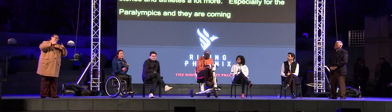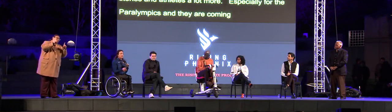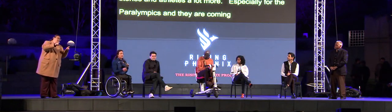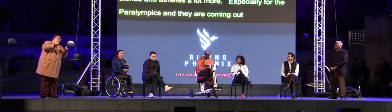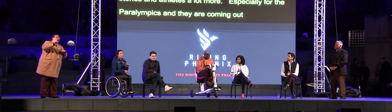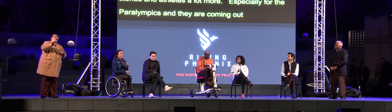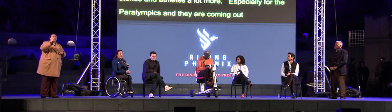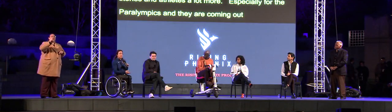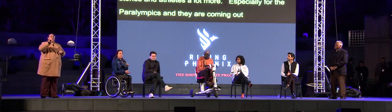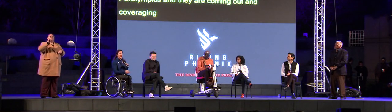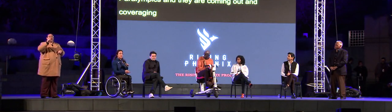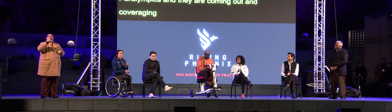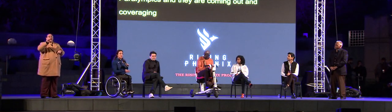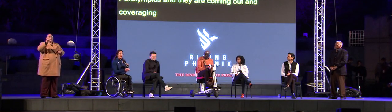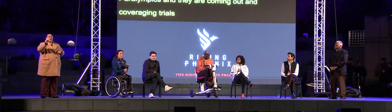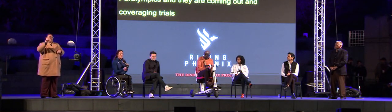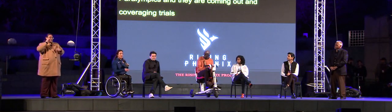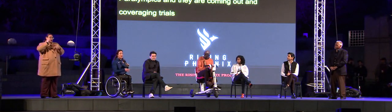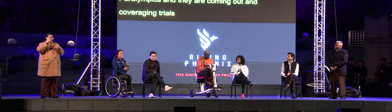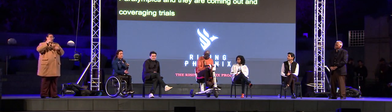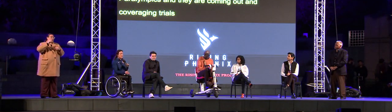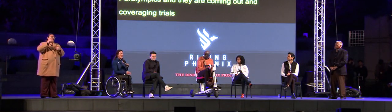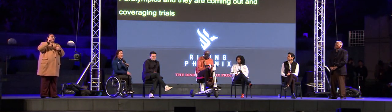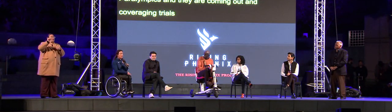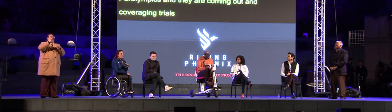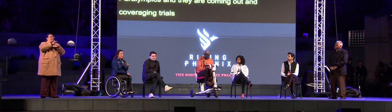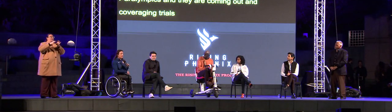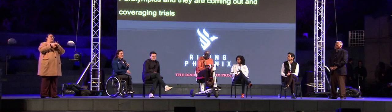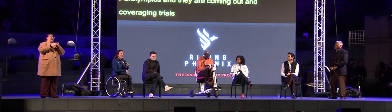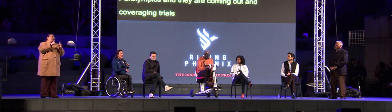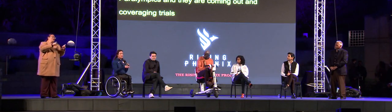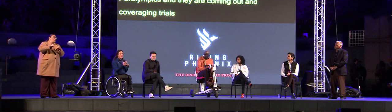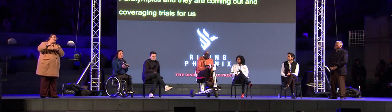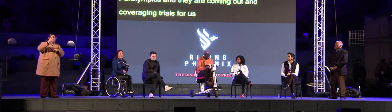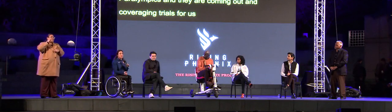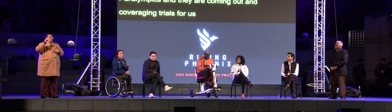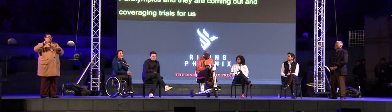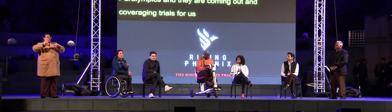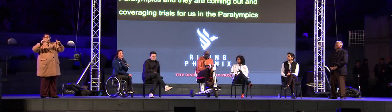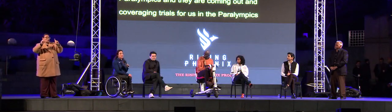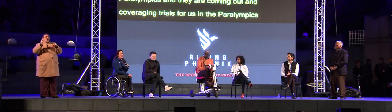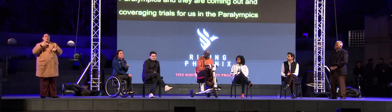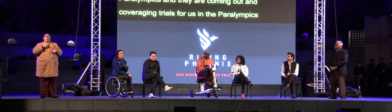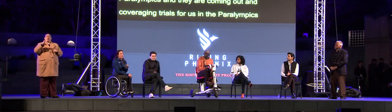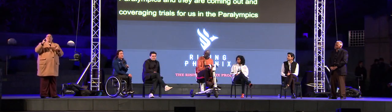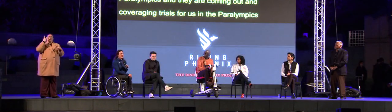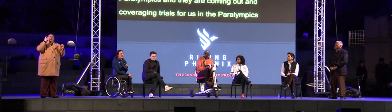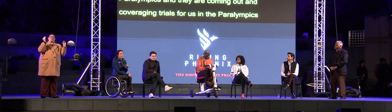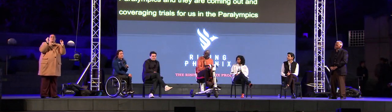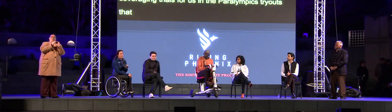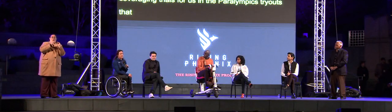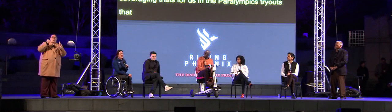at the Paralympic trials that we had for Tokyo, and we hope to see much more.